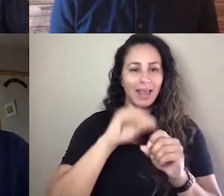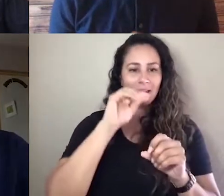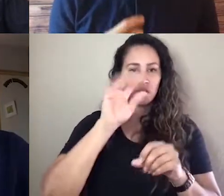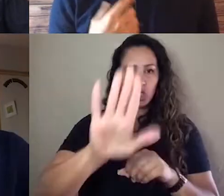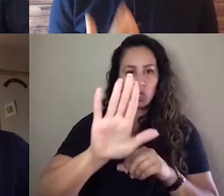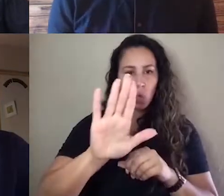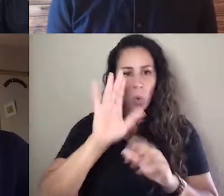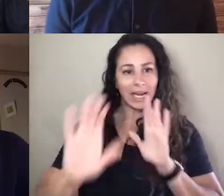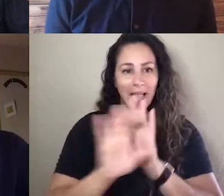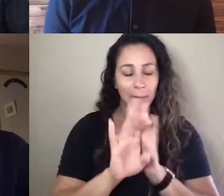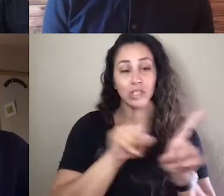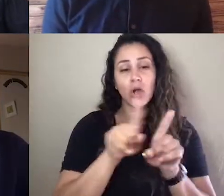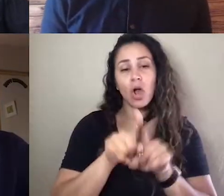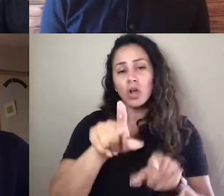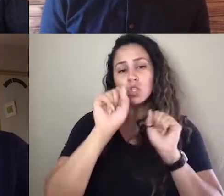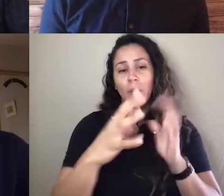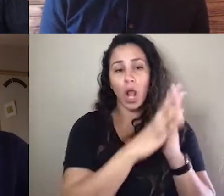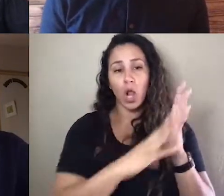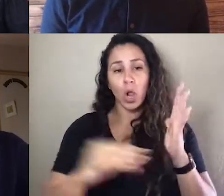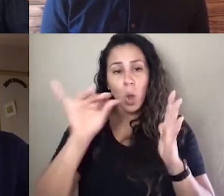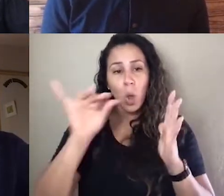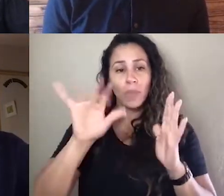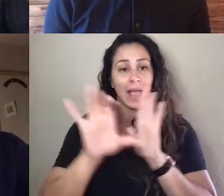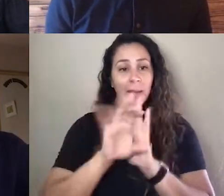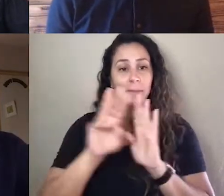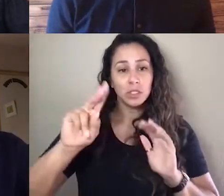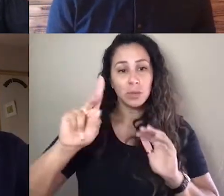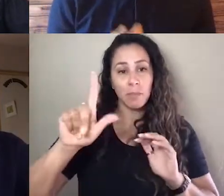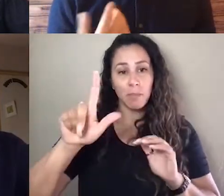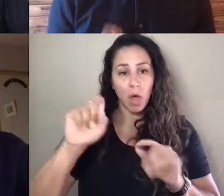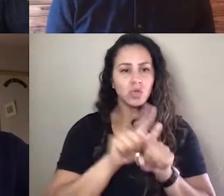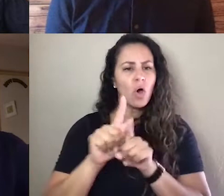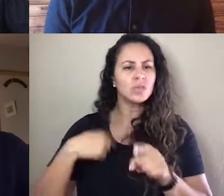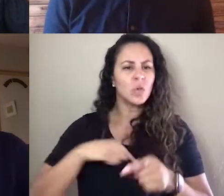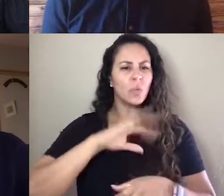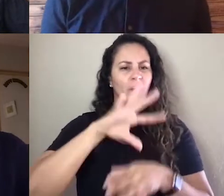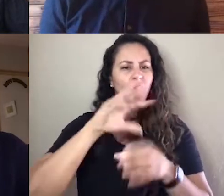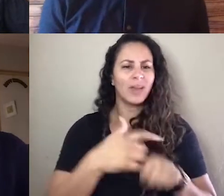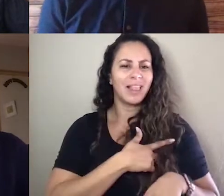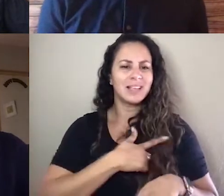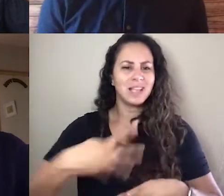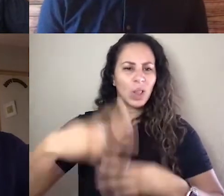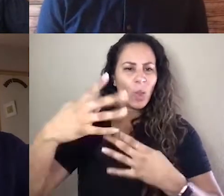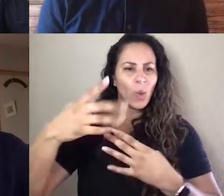AND YOU CAN CLONE THE IMAGE MODULE AND WE INCLUDE LAZY